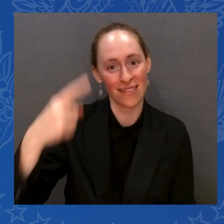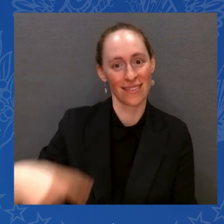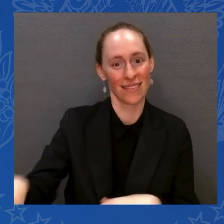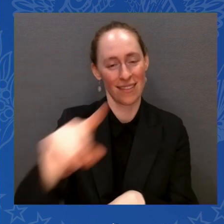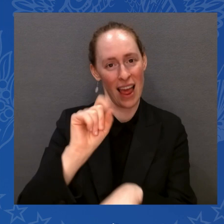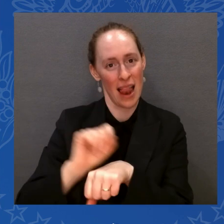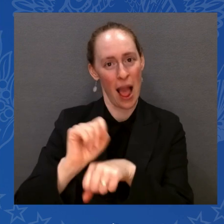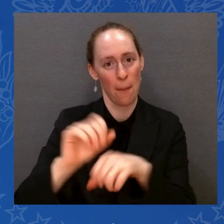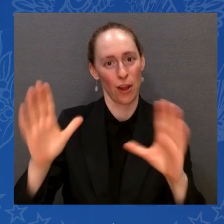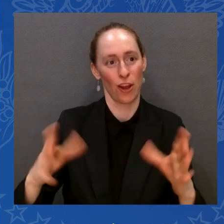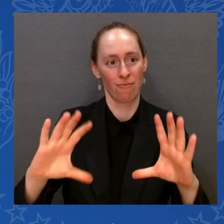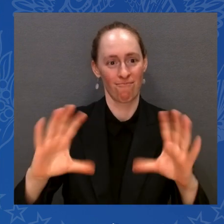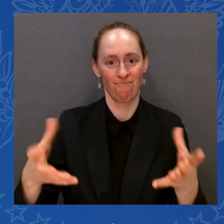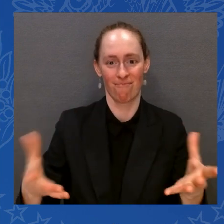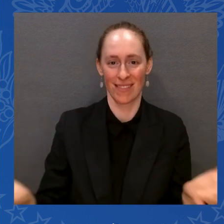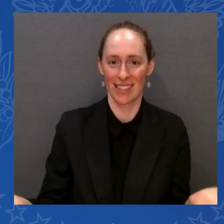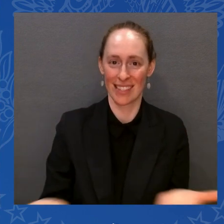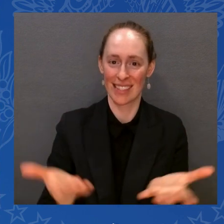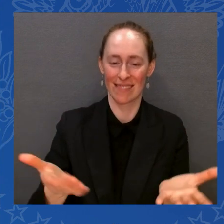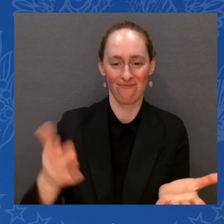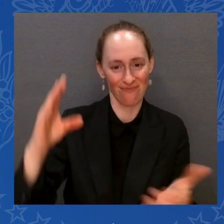one of my best buddies in labor in my entire career.